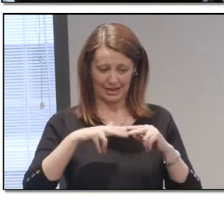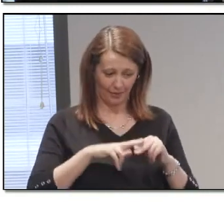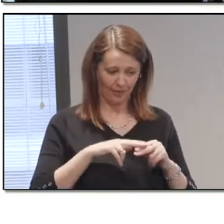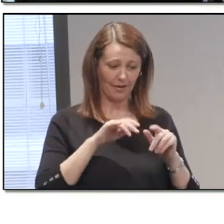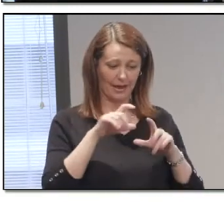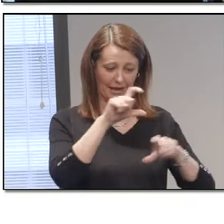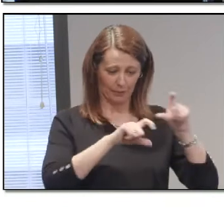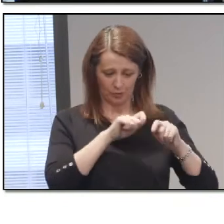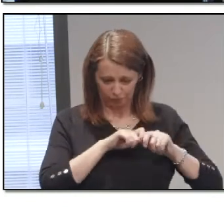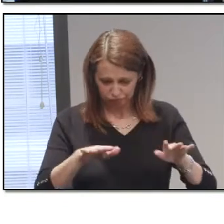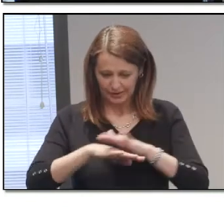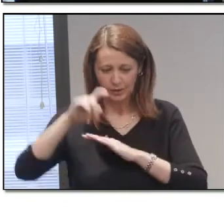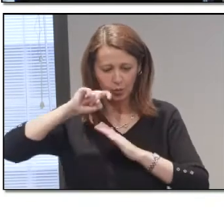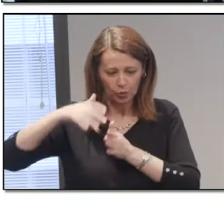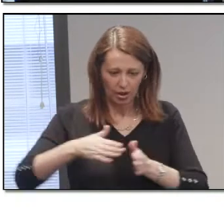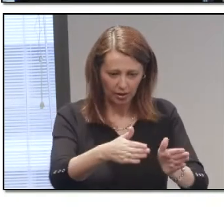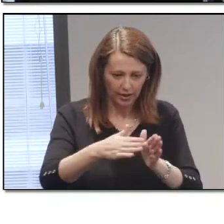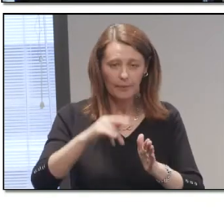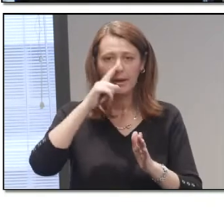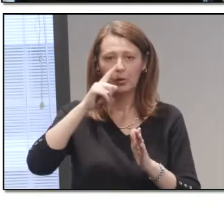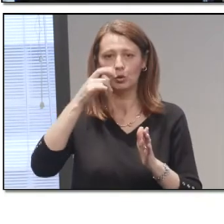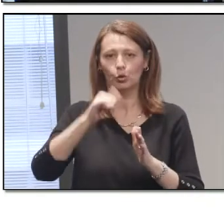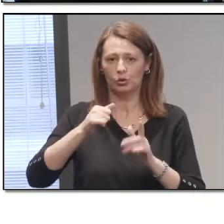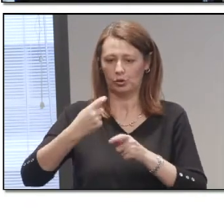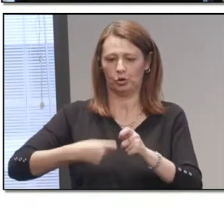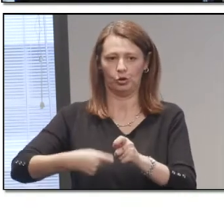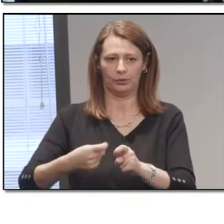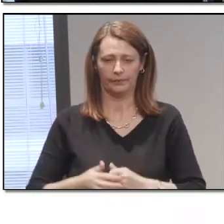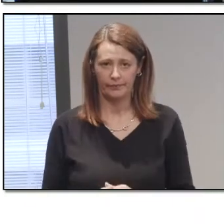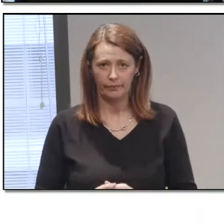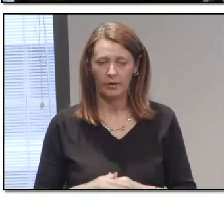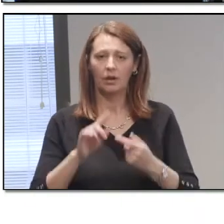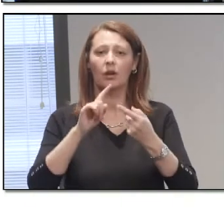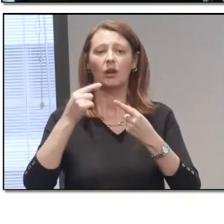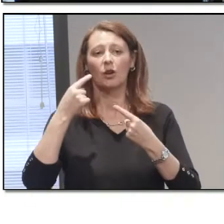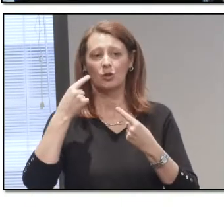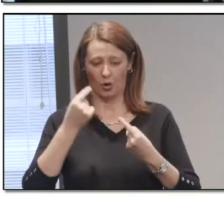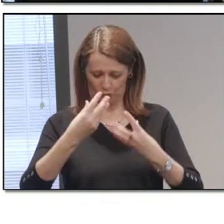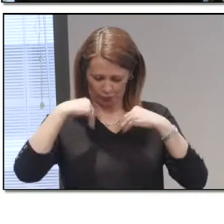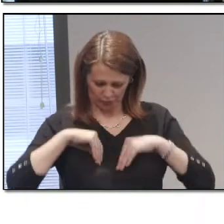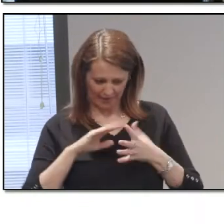waterway that people may be recreationally using. So, your expose your pathway and who you are and